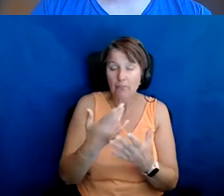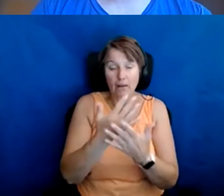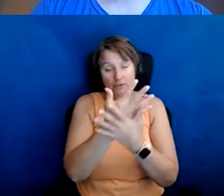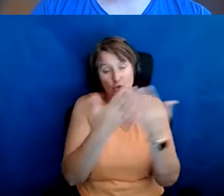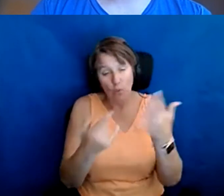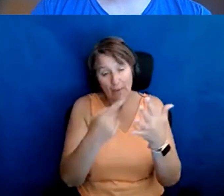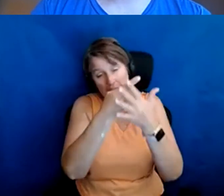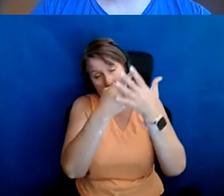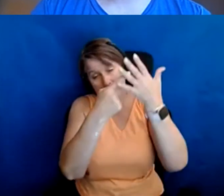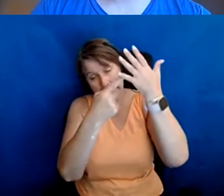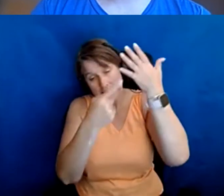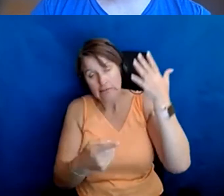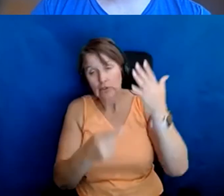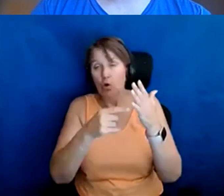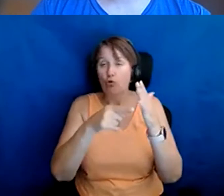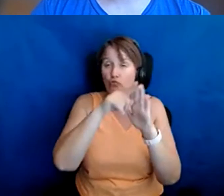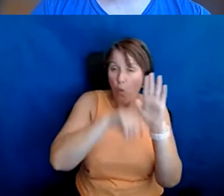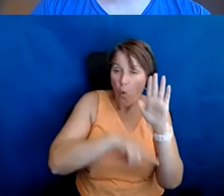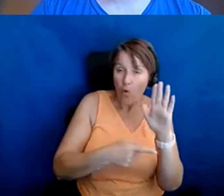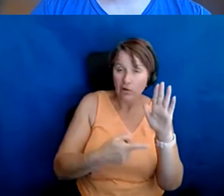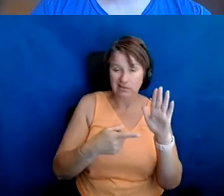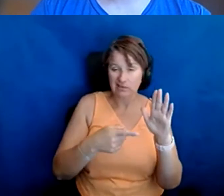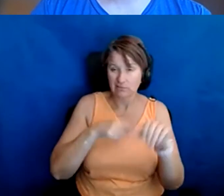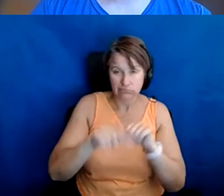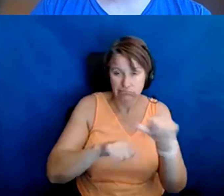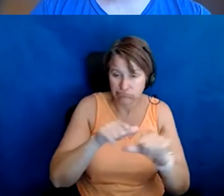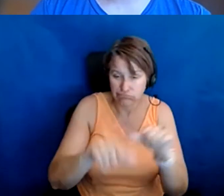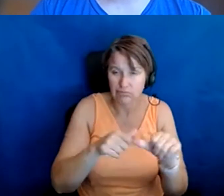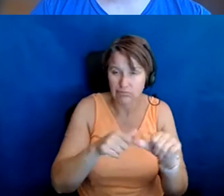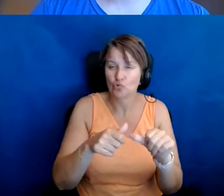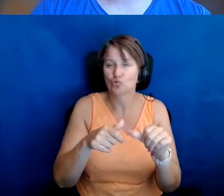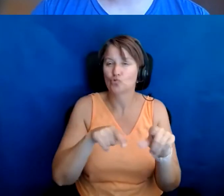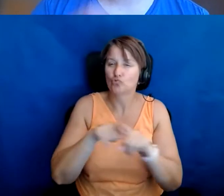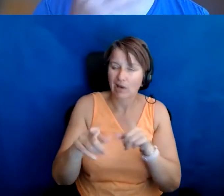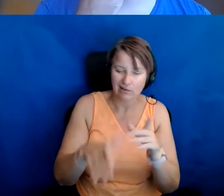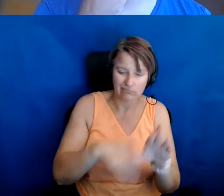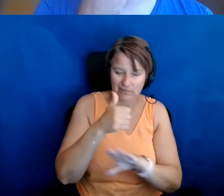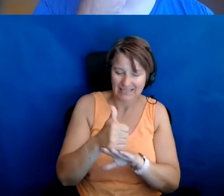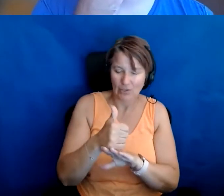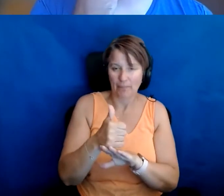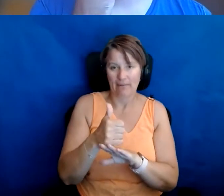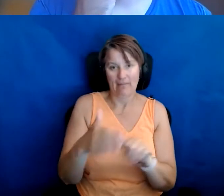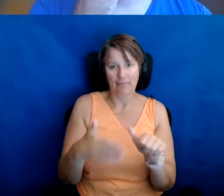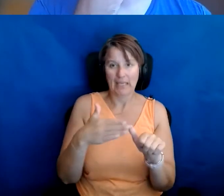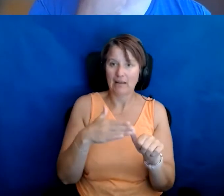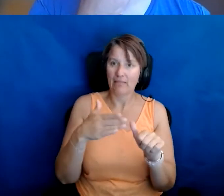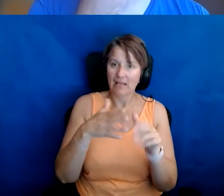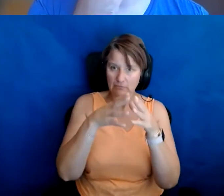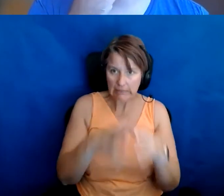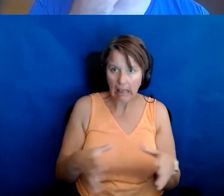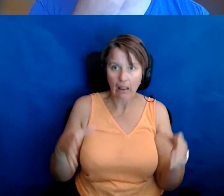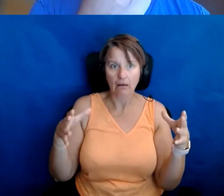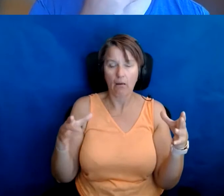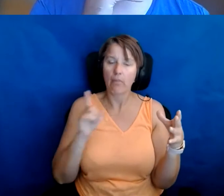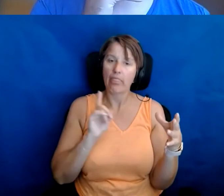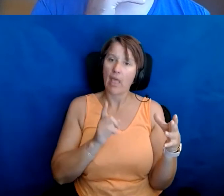rules and regs, you've got to jump through to try and get it off the ground. So, there's that kind of it's, I think the scaling up is the idea, but also sort of